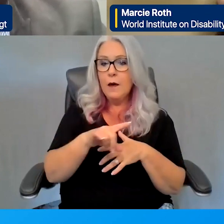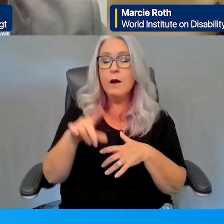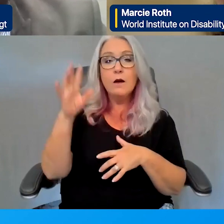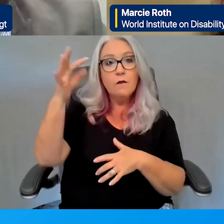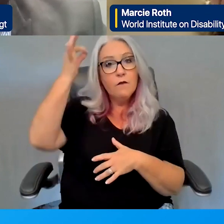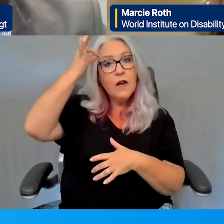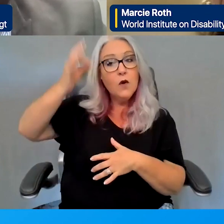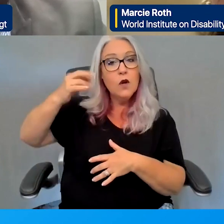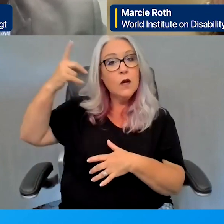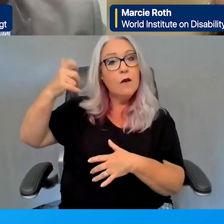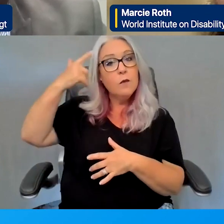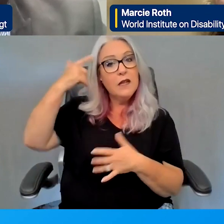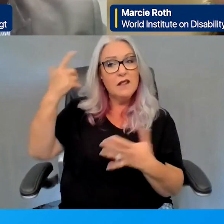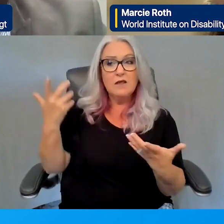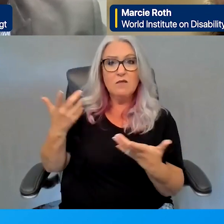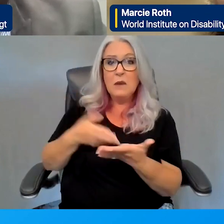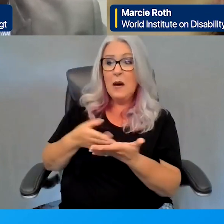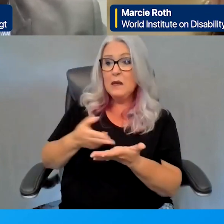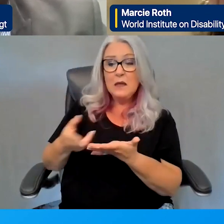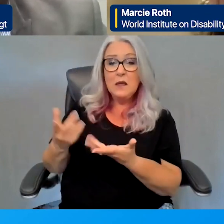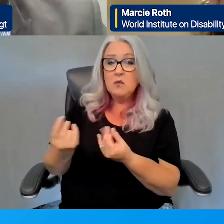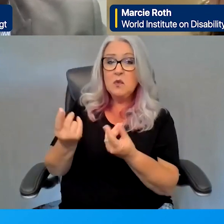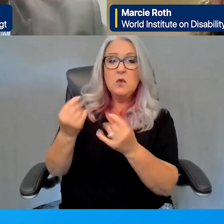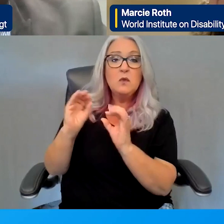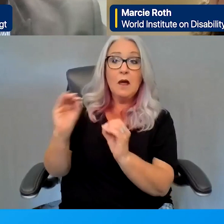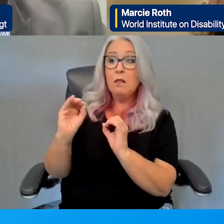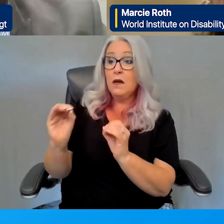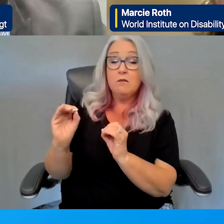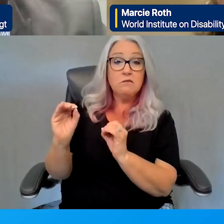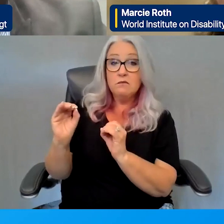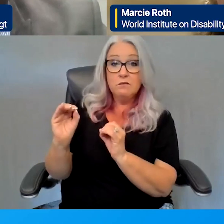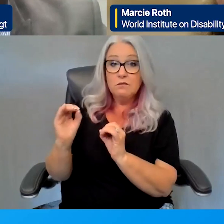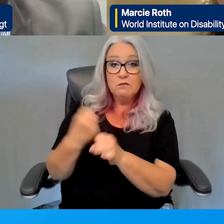nothing to ensure that those